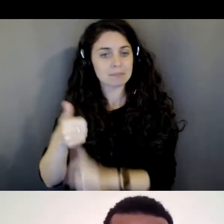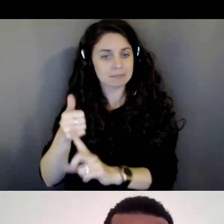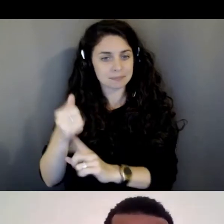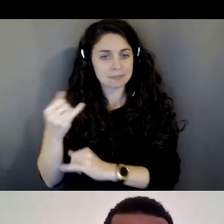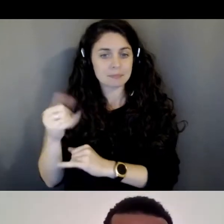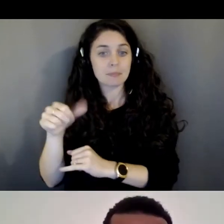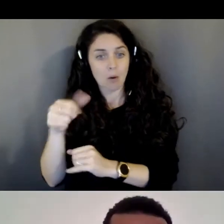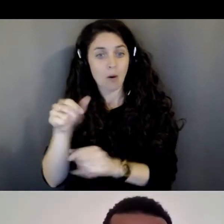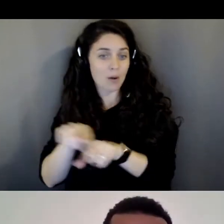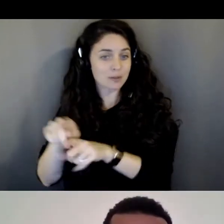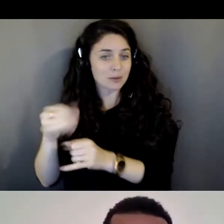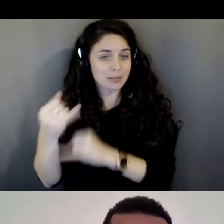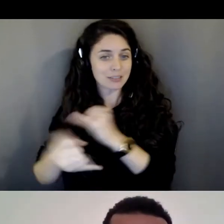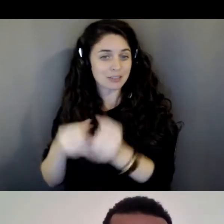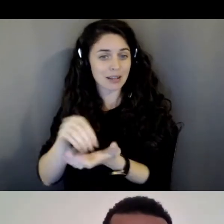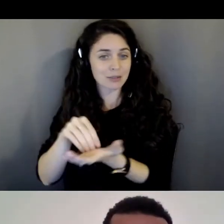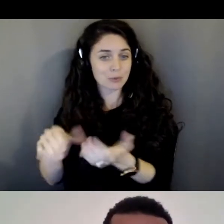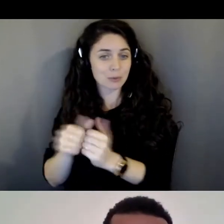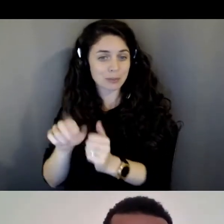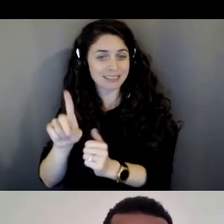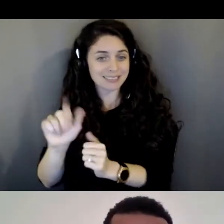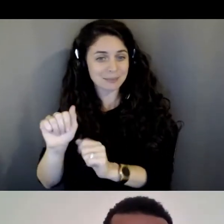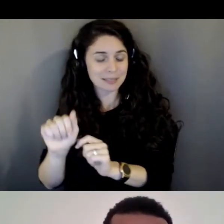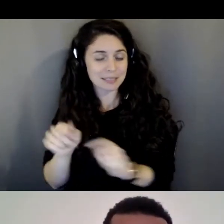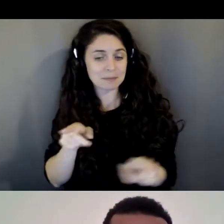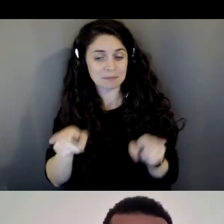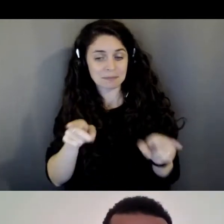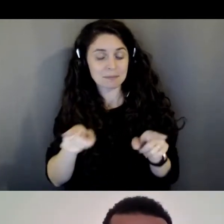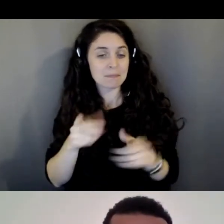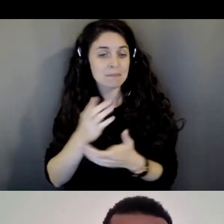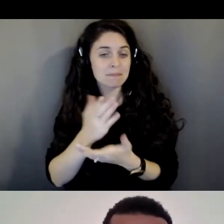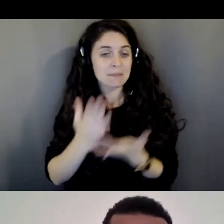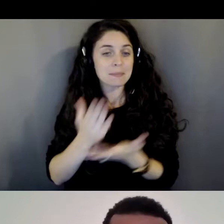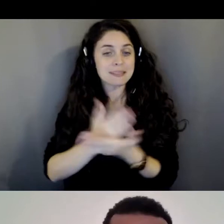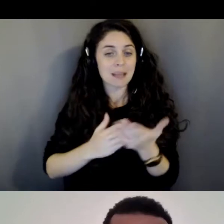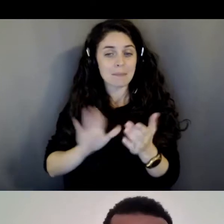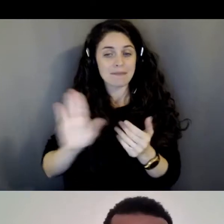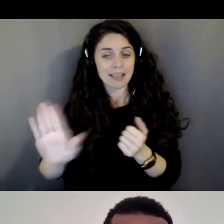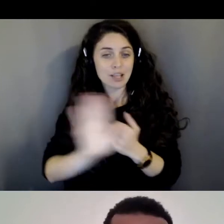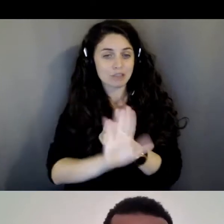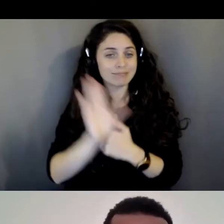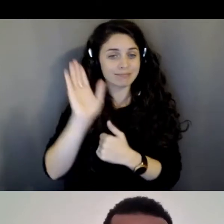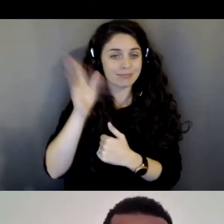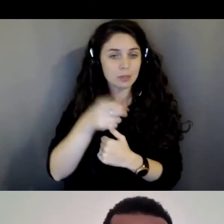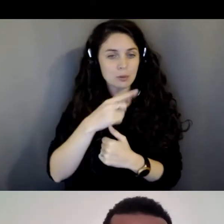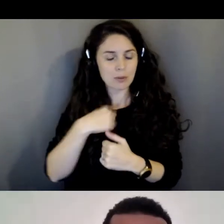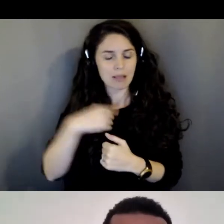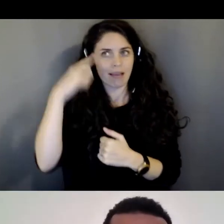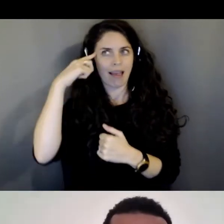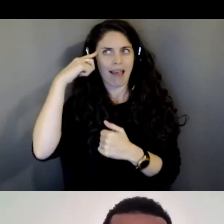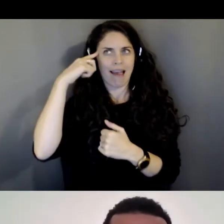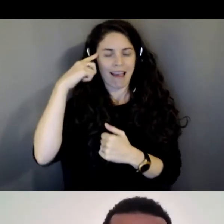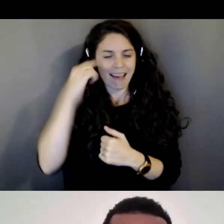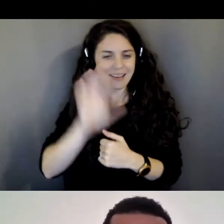and so maybe some of what they shared will remind you of some things from your own experience, but